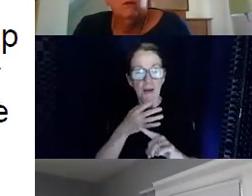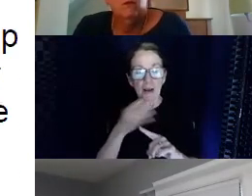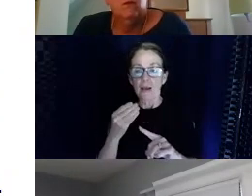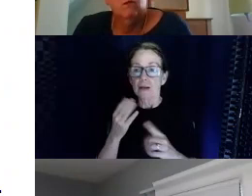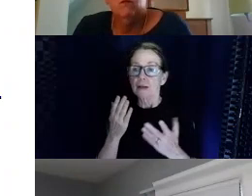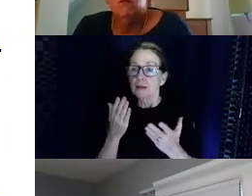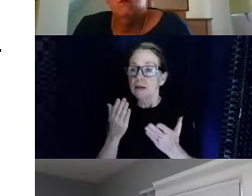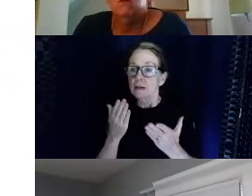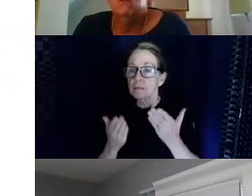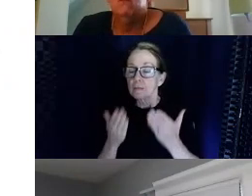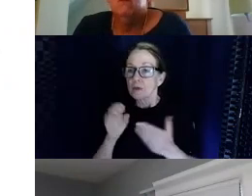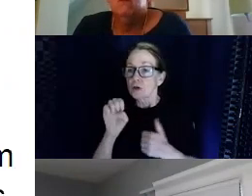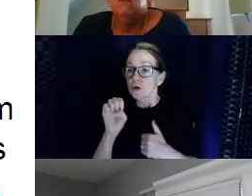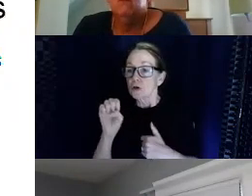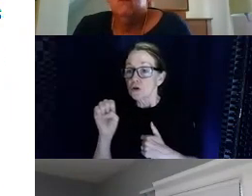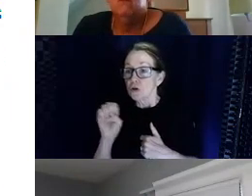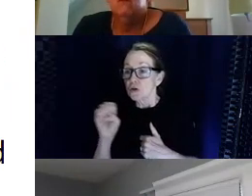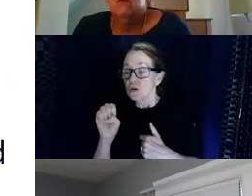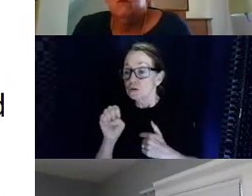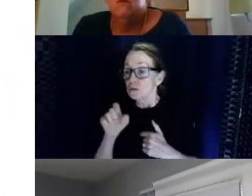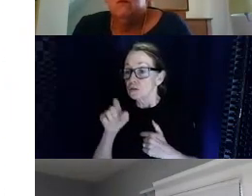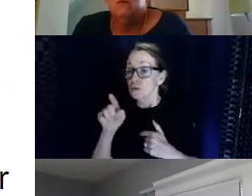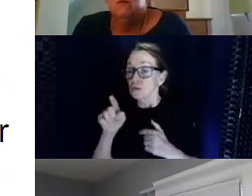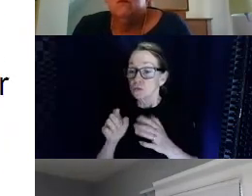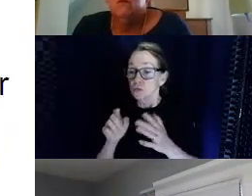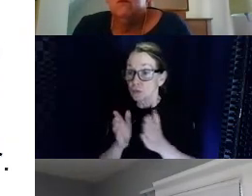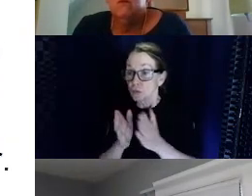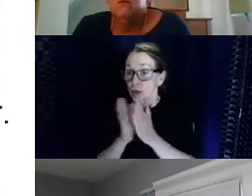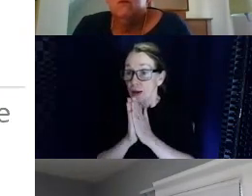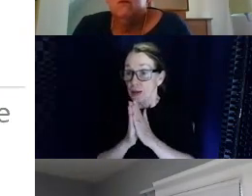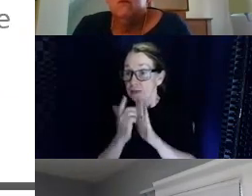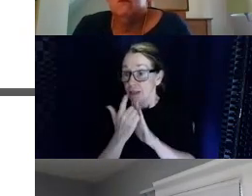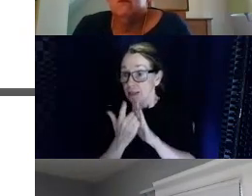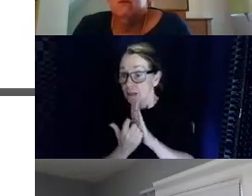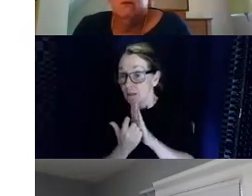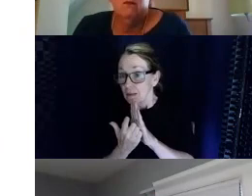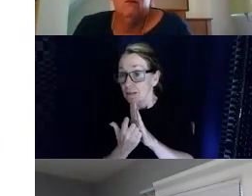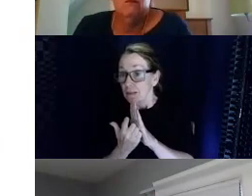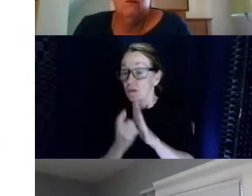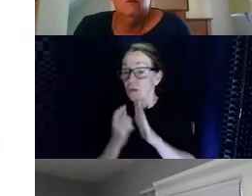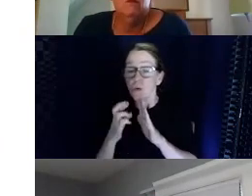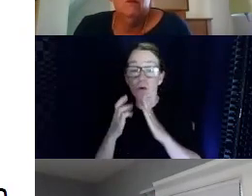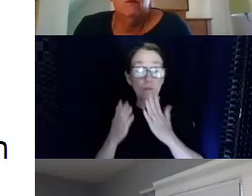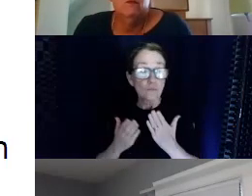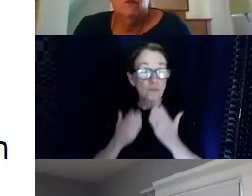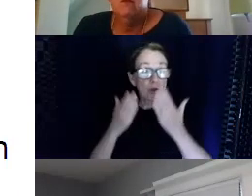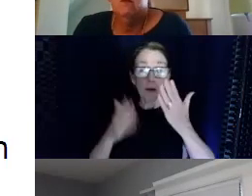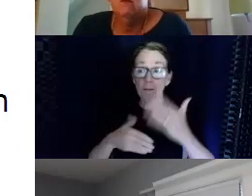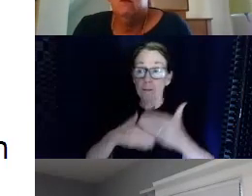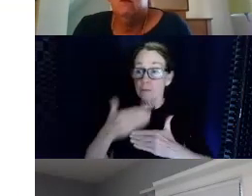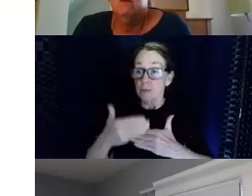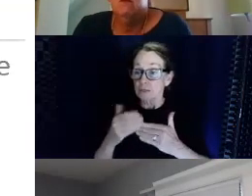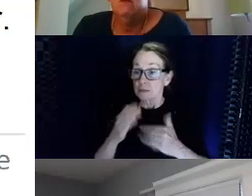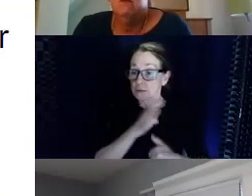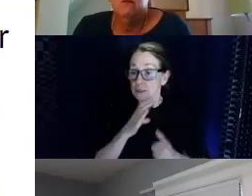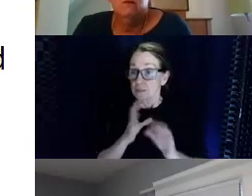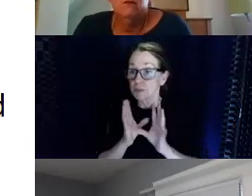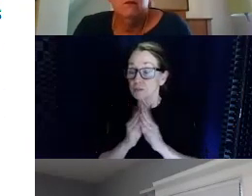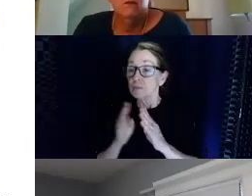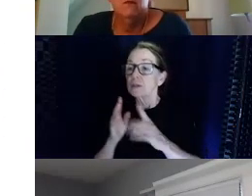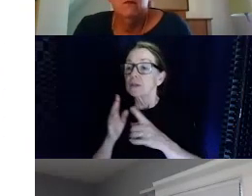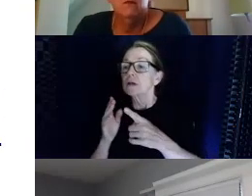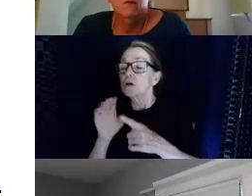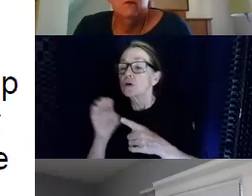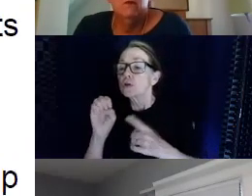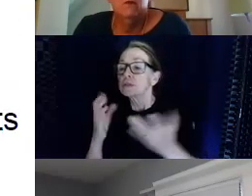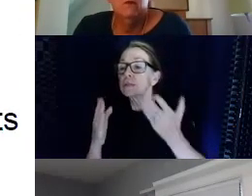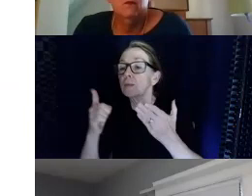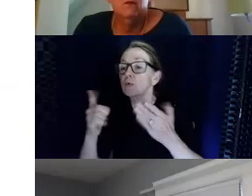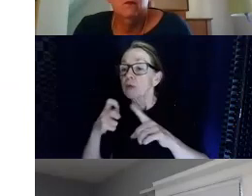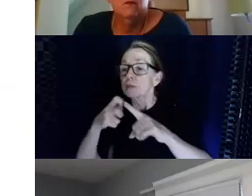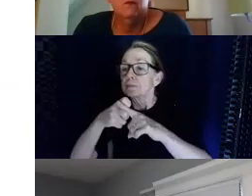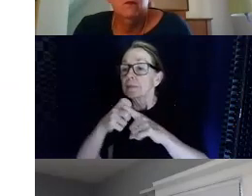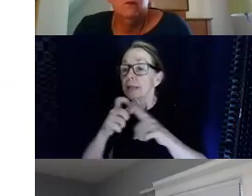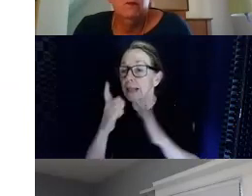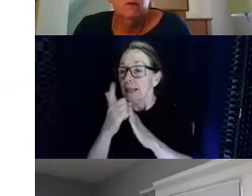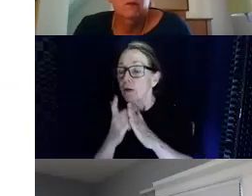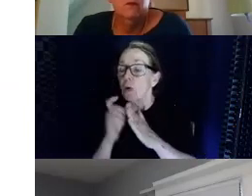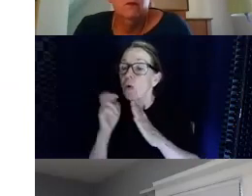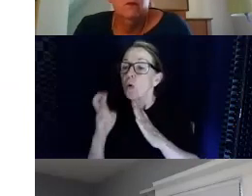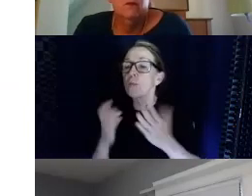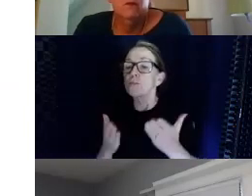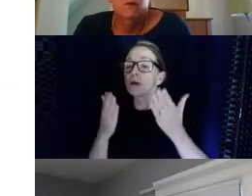THAT'S DEFINITELY A FAIR POINT.